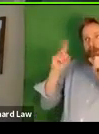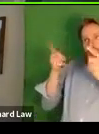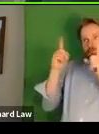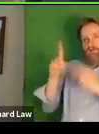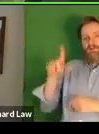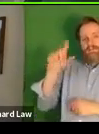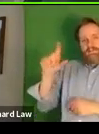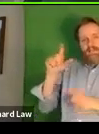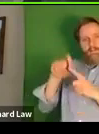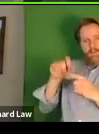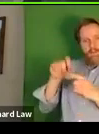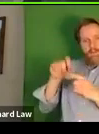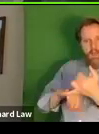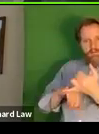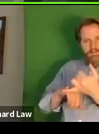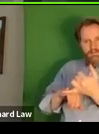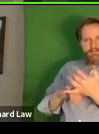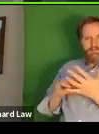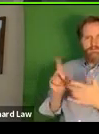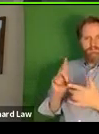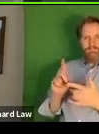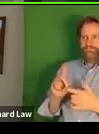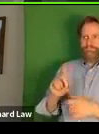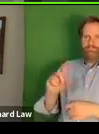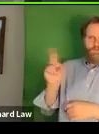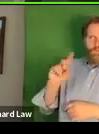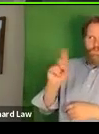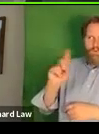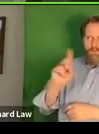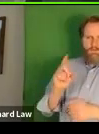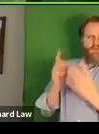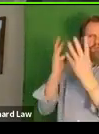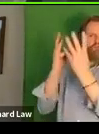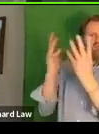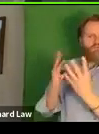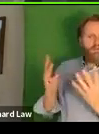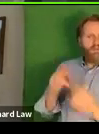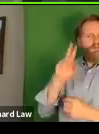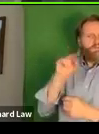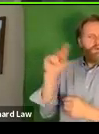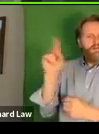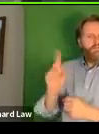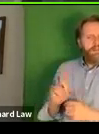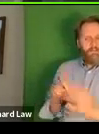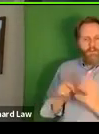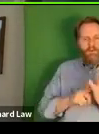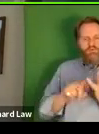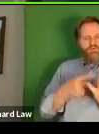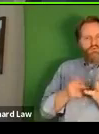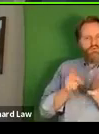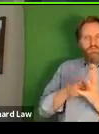standing up of jury trials in the crown court and despite the fact that we are